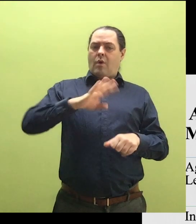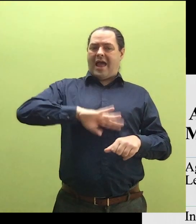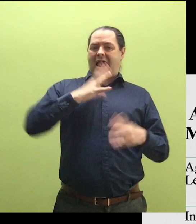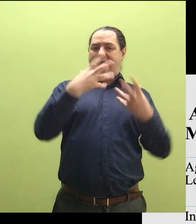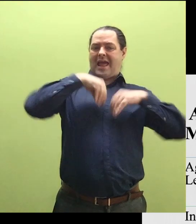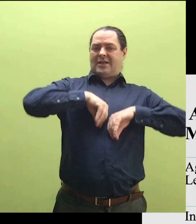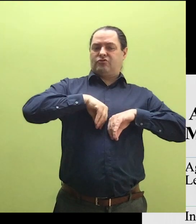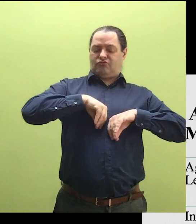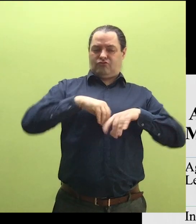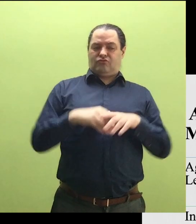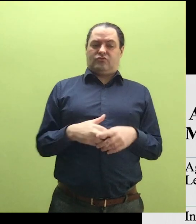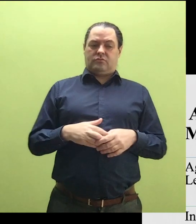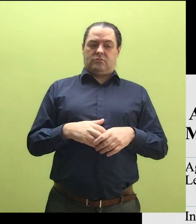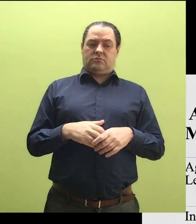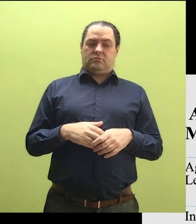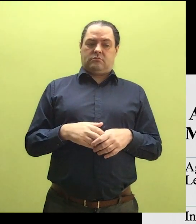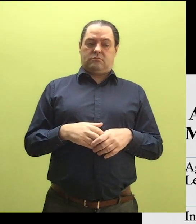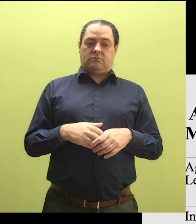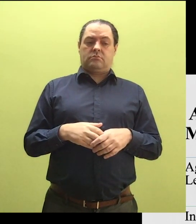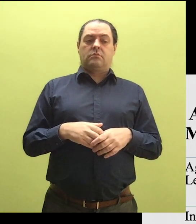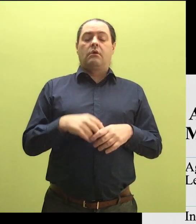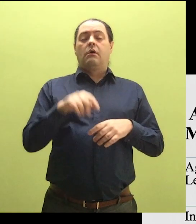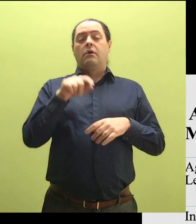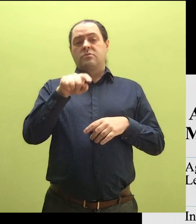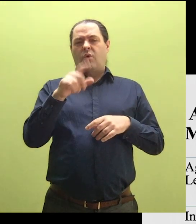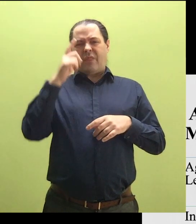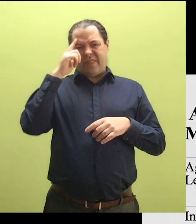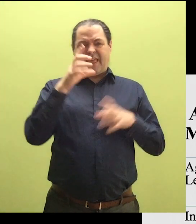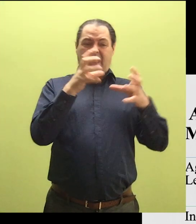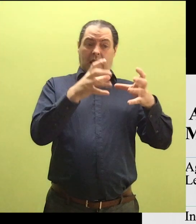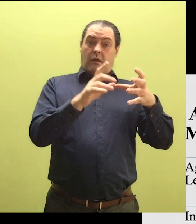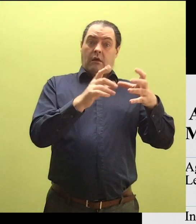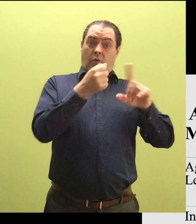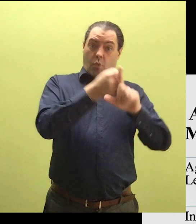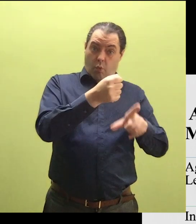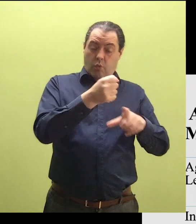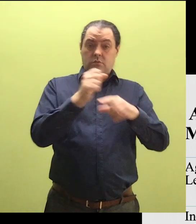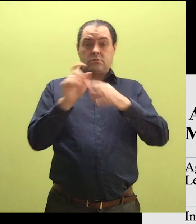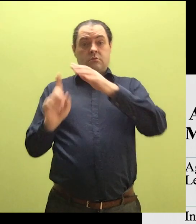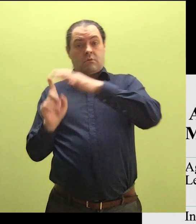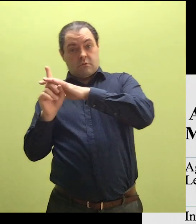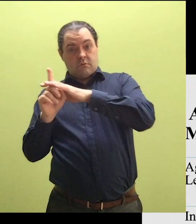hypothesize that means of marking the causative- inchoative alternation, and producing serial verb